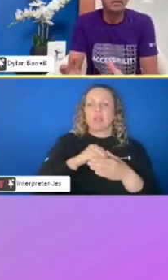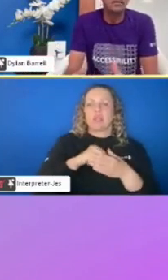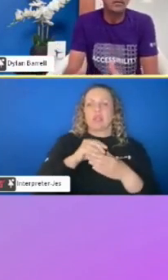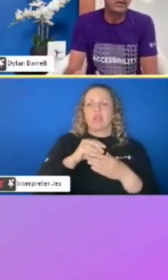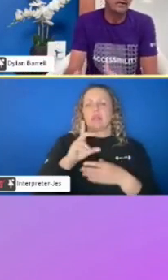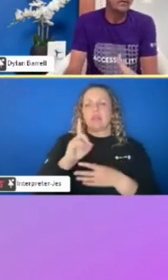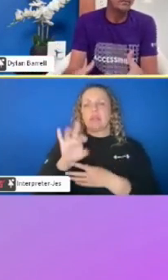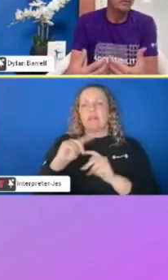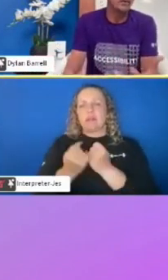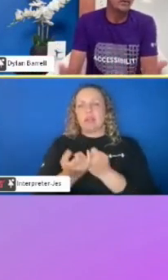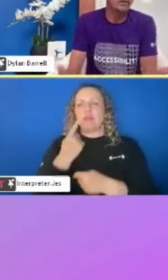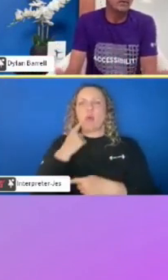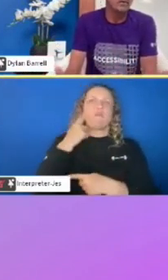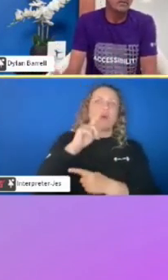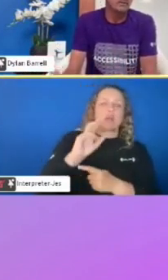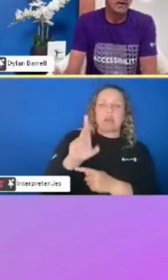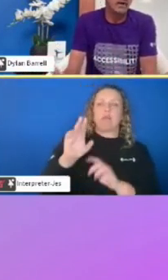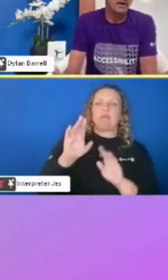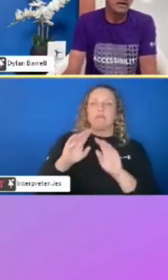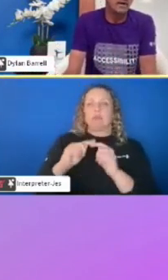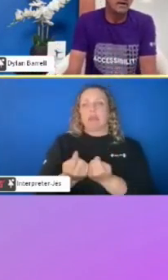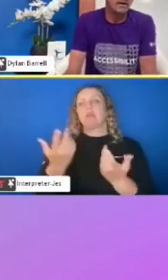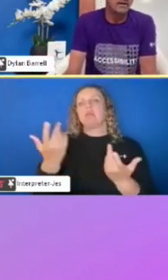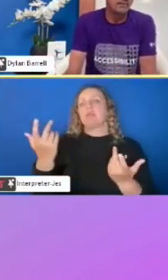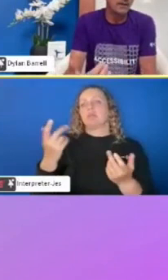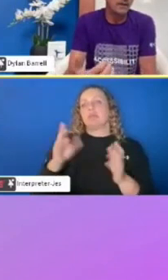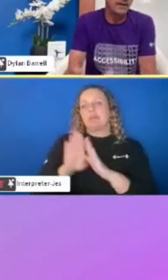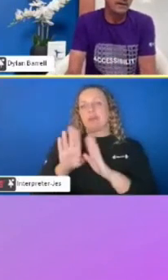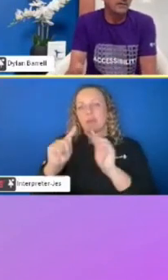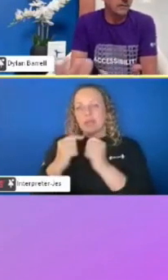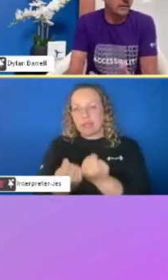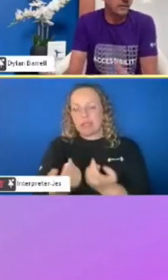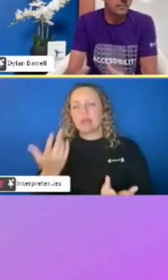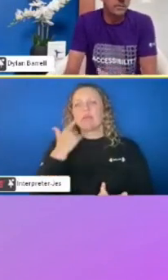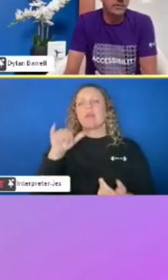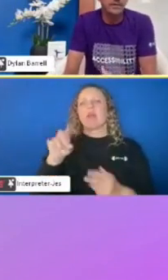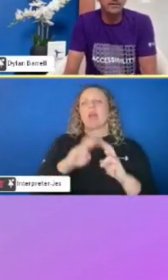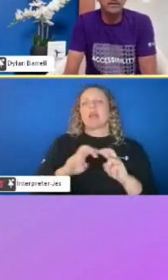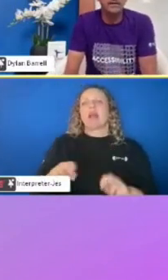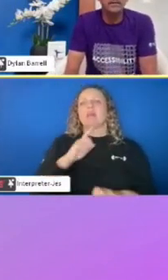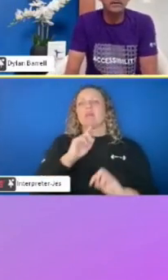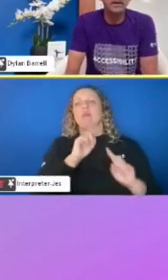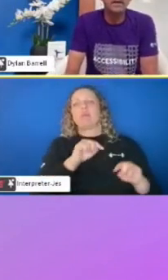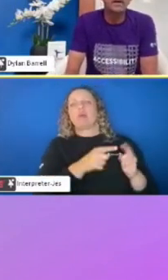before a dev team doing some analysis and then reporting that to the dev team.